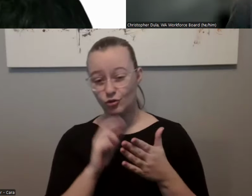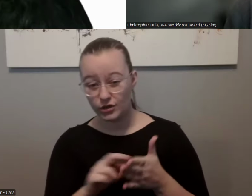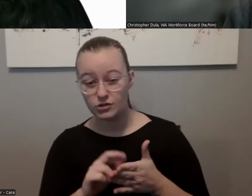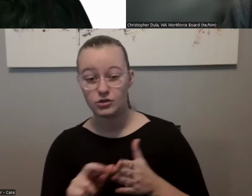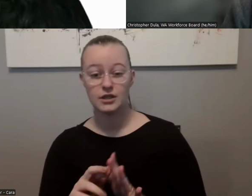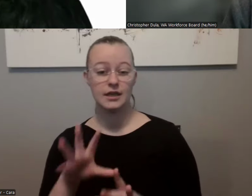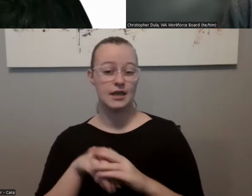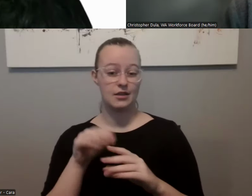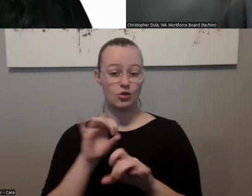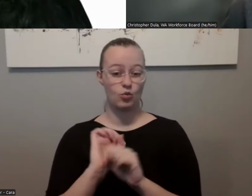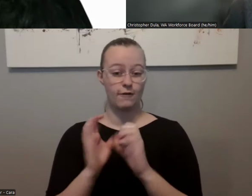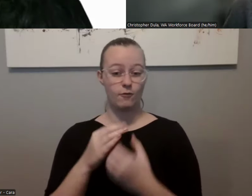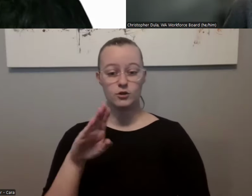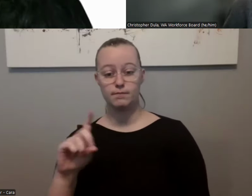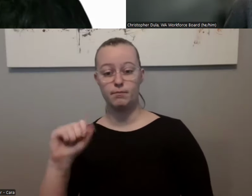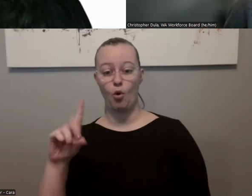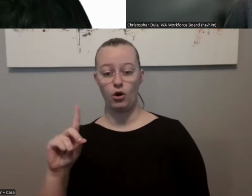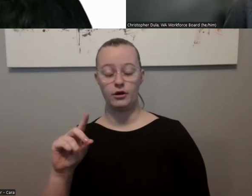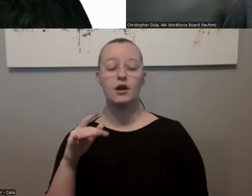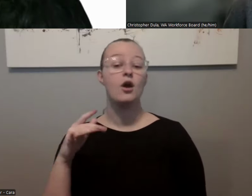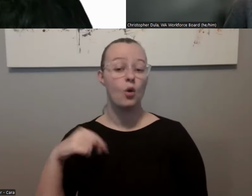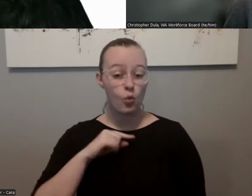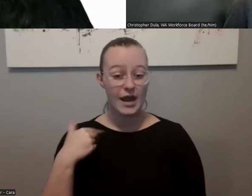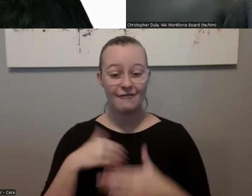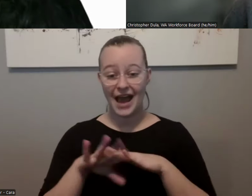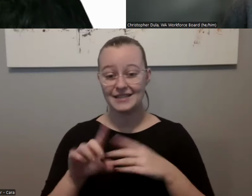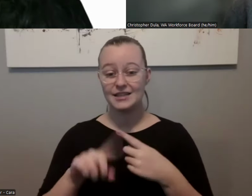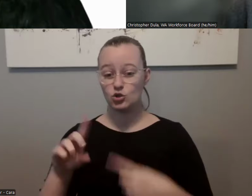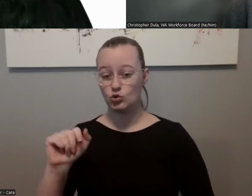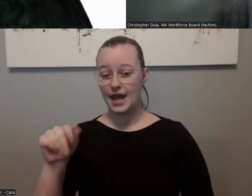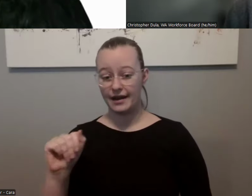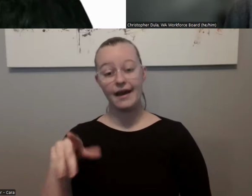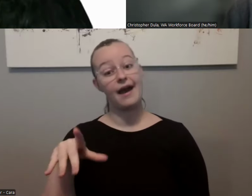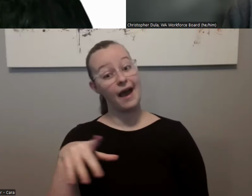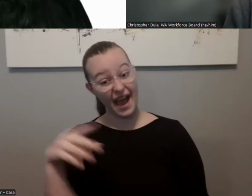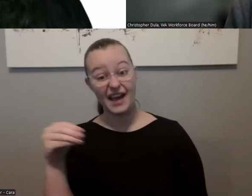unit within the workforce board, we have access to the data and we're able to analyze